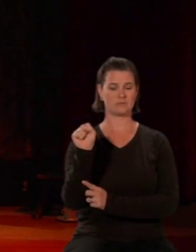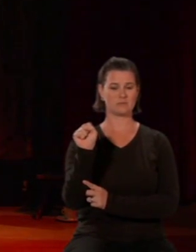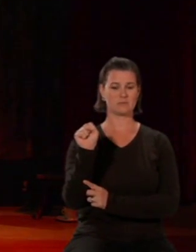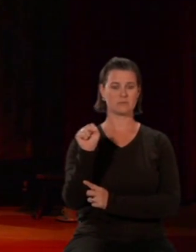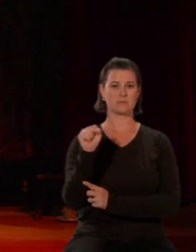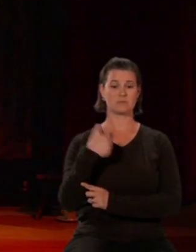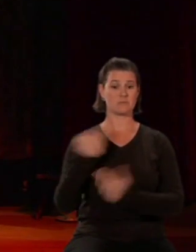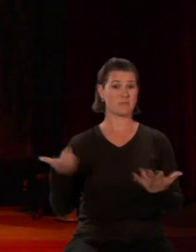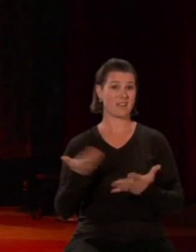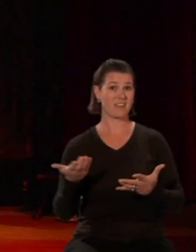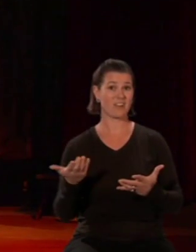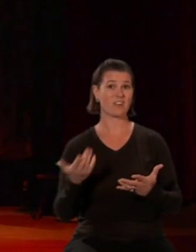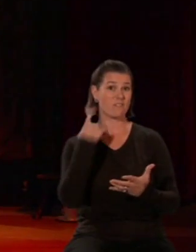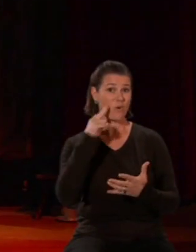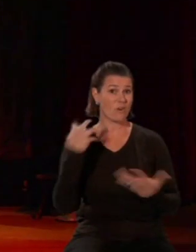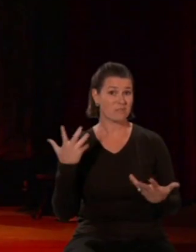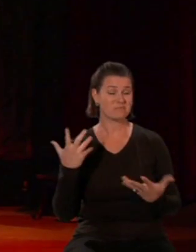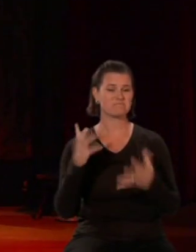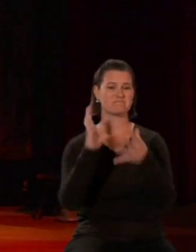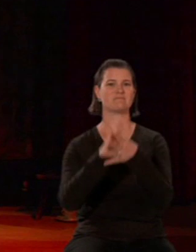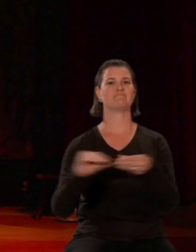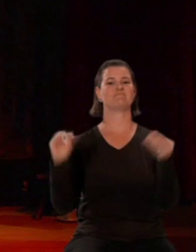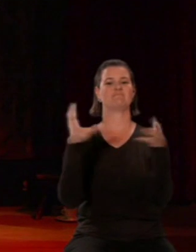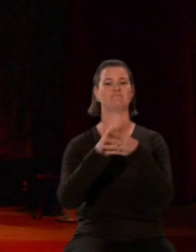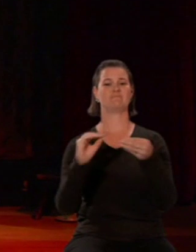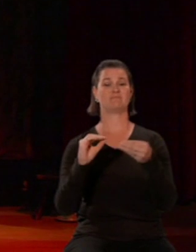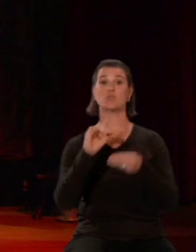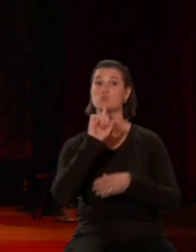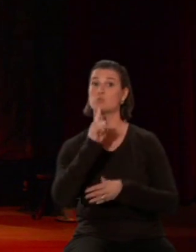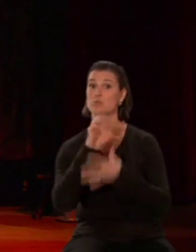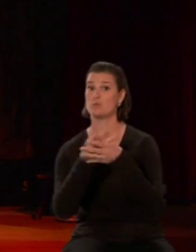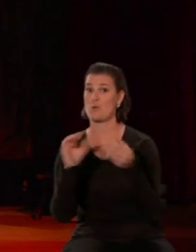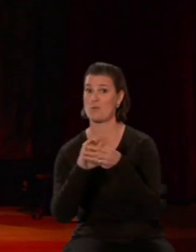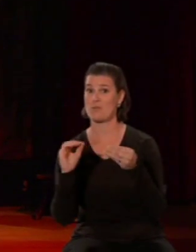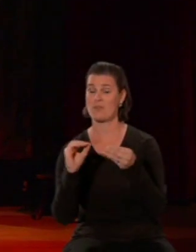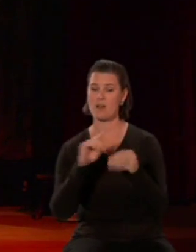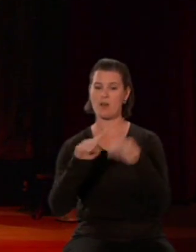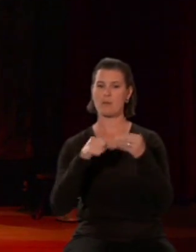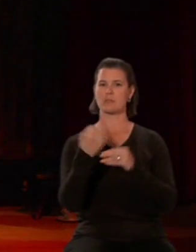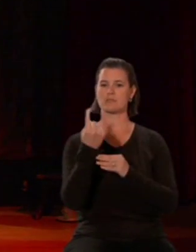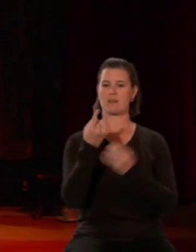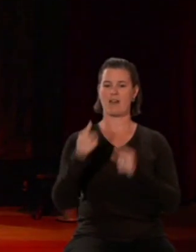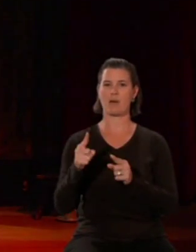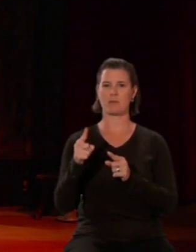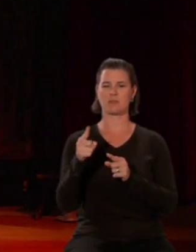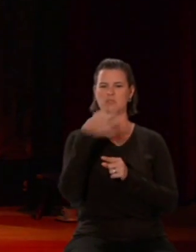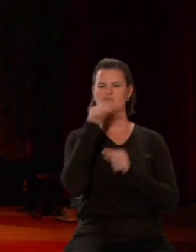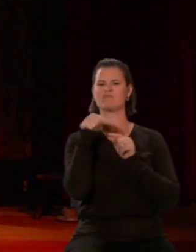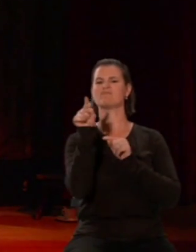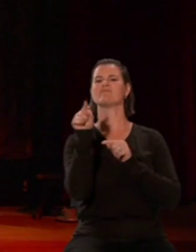I'm here ta tell ya a story, a true story mind you, about something that happened not far from here.